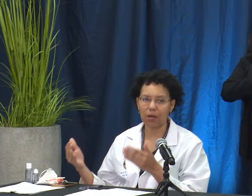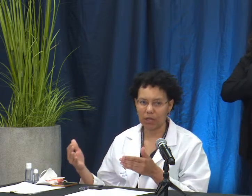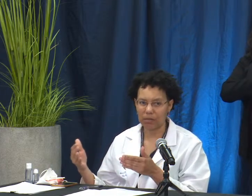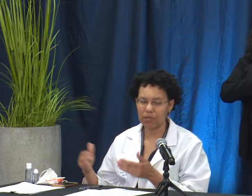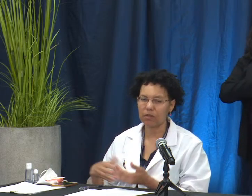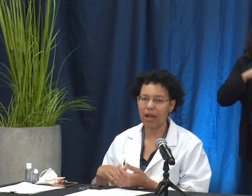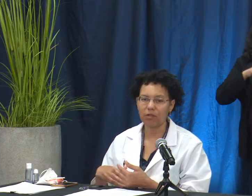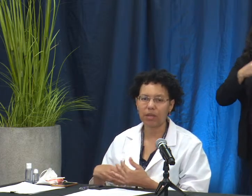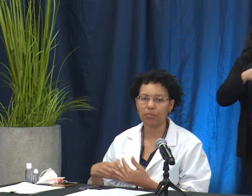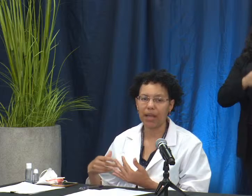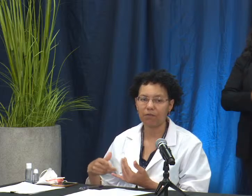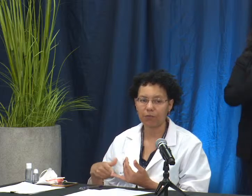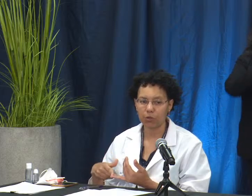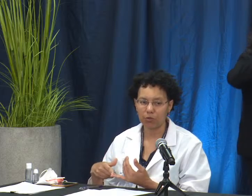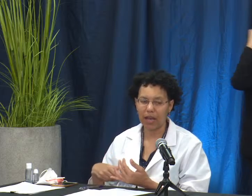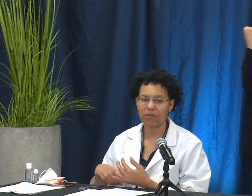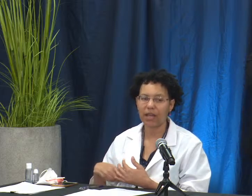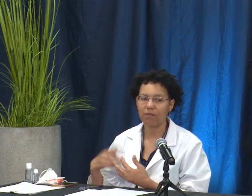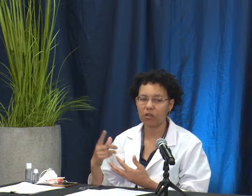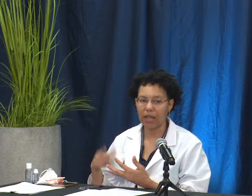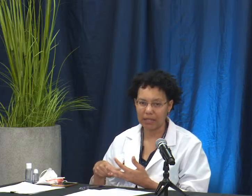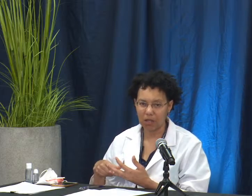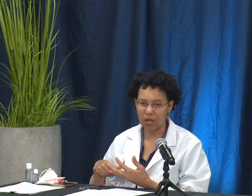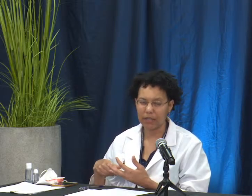outcomes. So you have to be able to have food, you have to have your lights on,